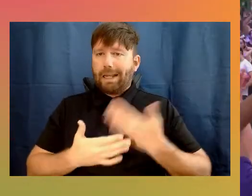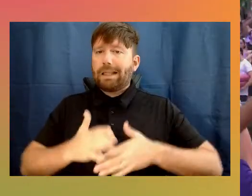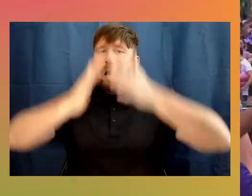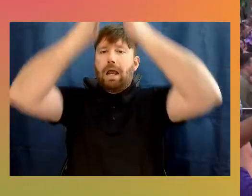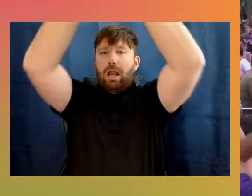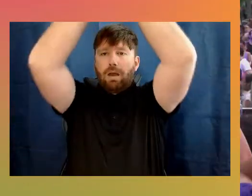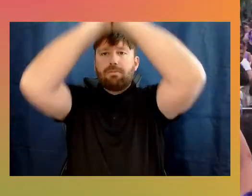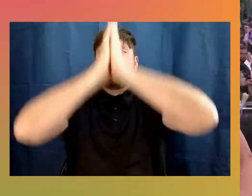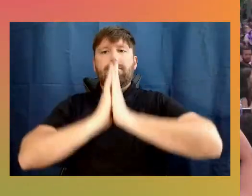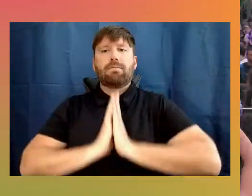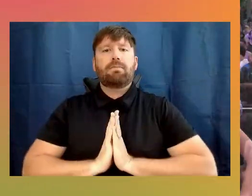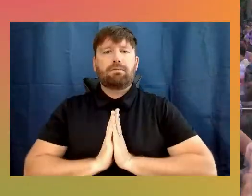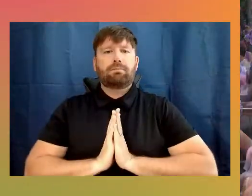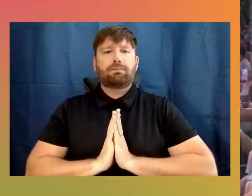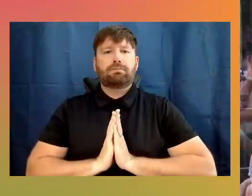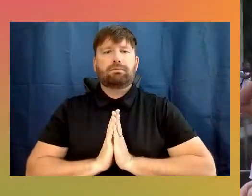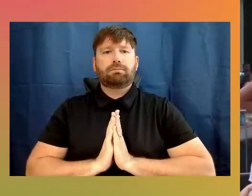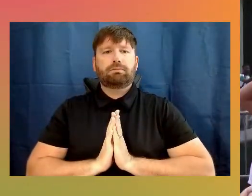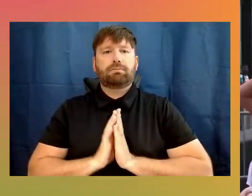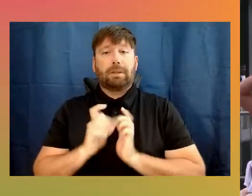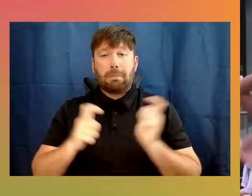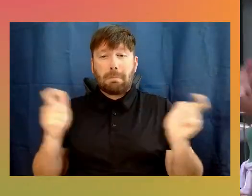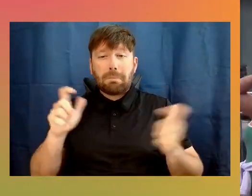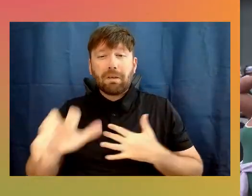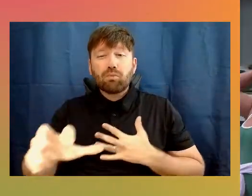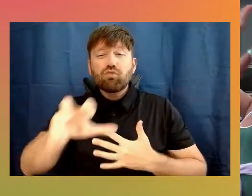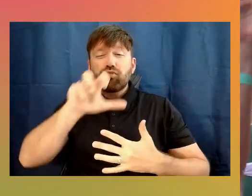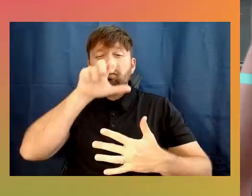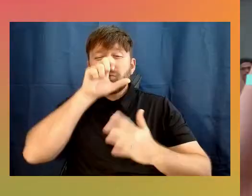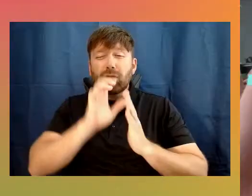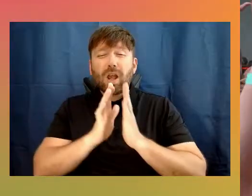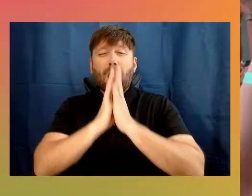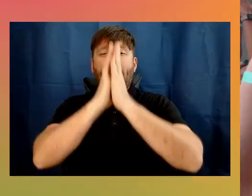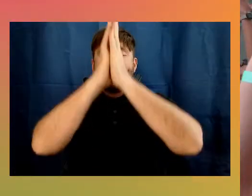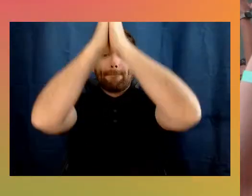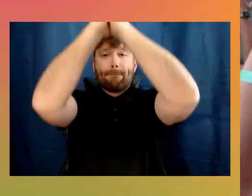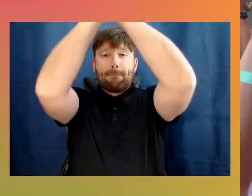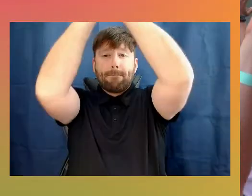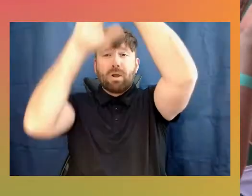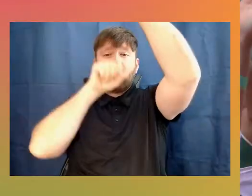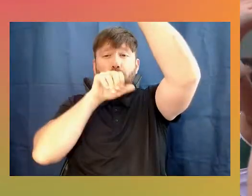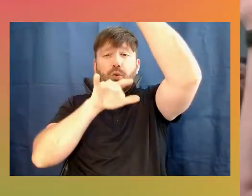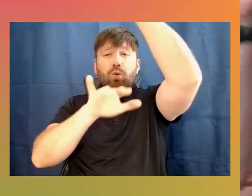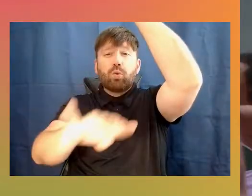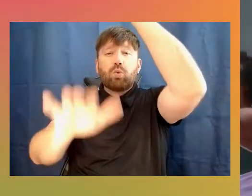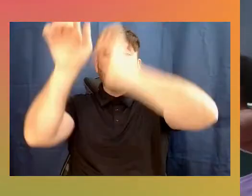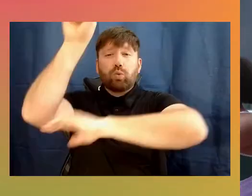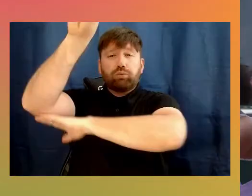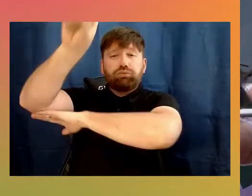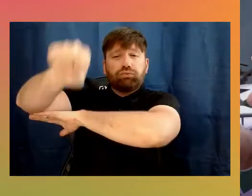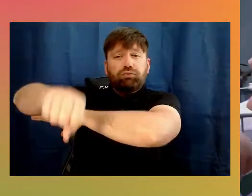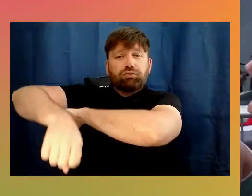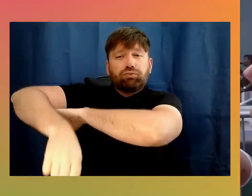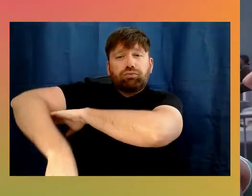STAND TALL. GOOD. HANDS TO HEART CENTER.